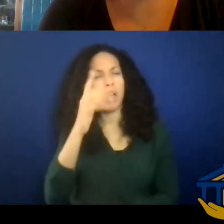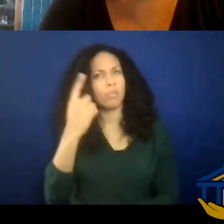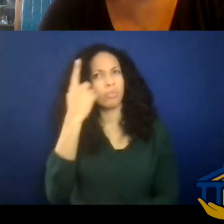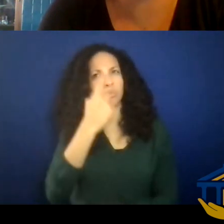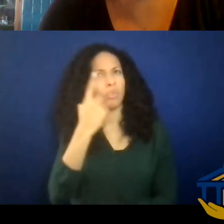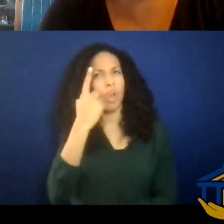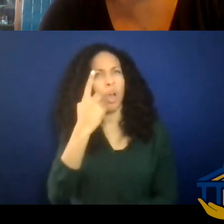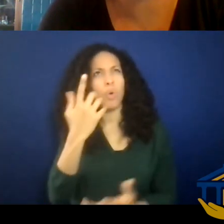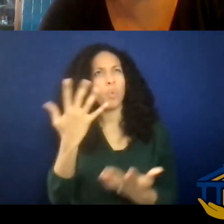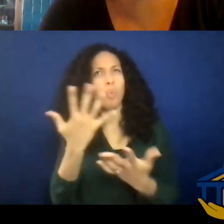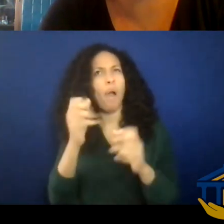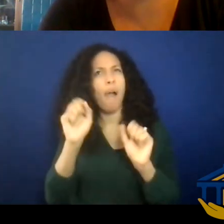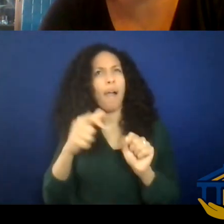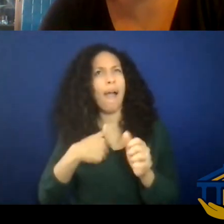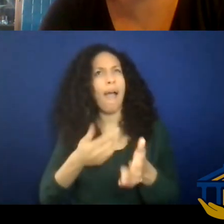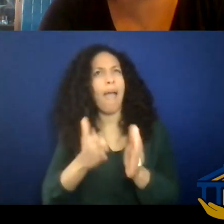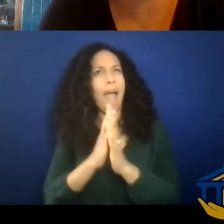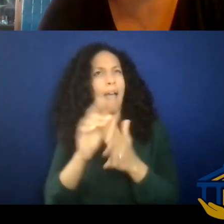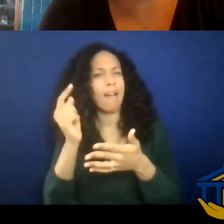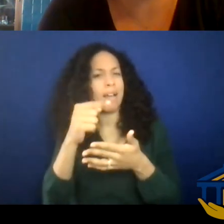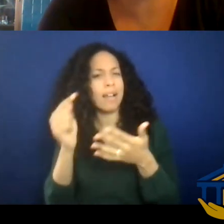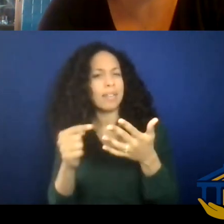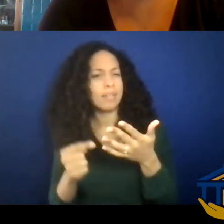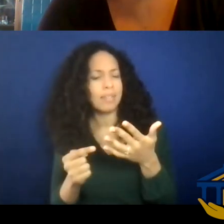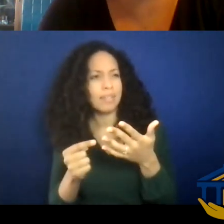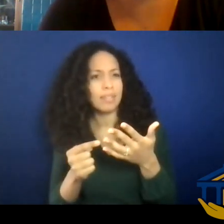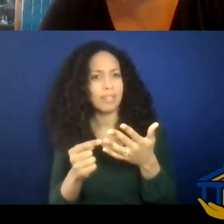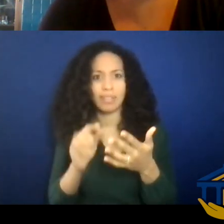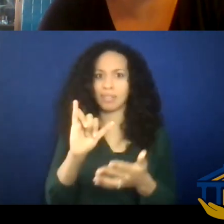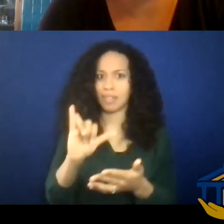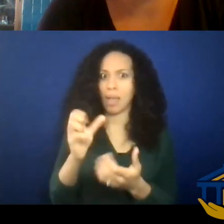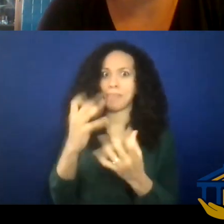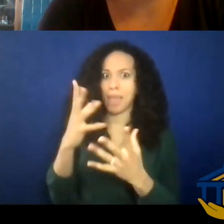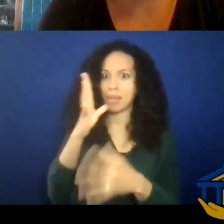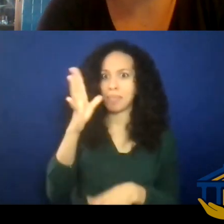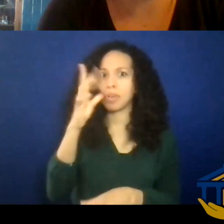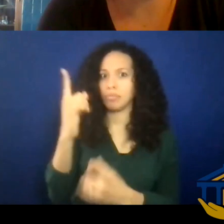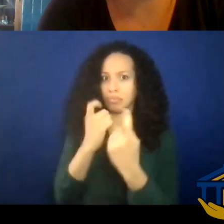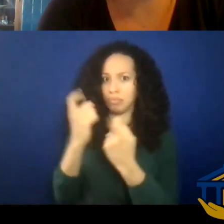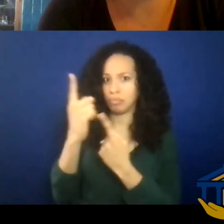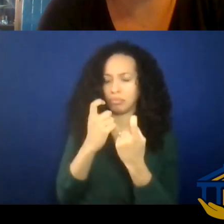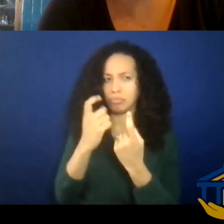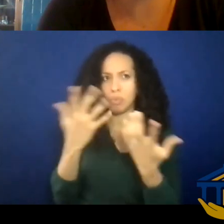We get that question a lot. “What am I allowed to ask for?” “What... how do I know if I'm going too